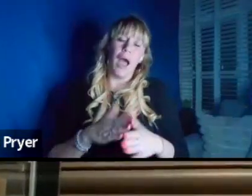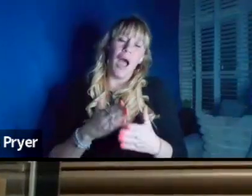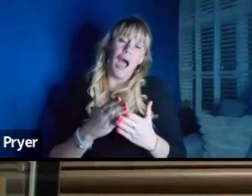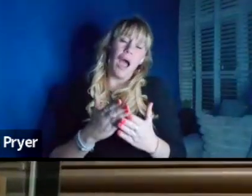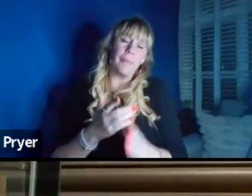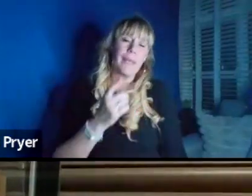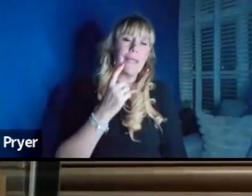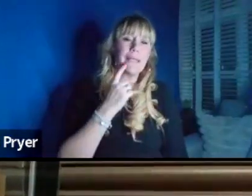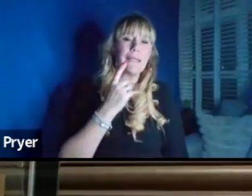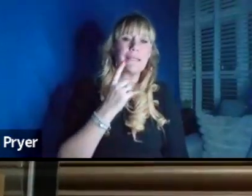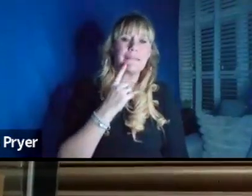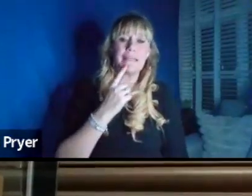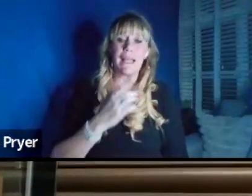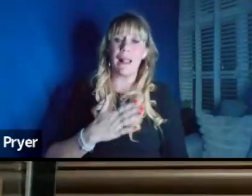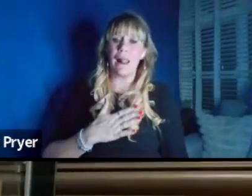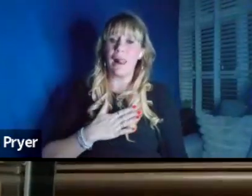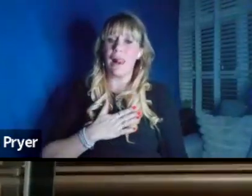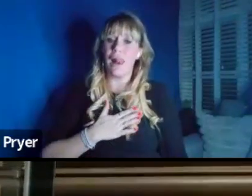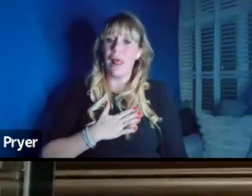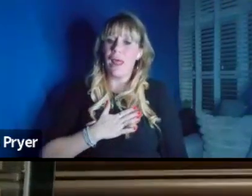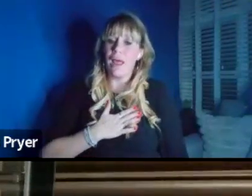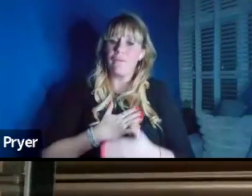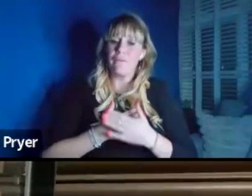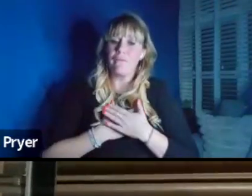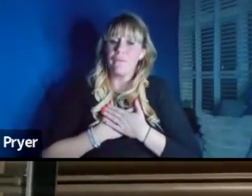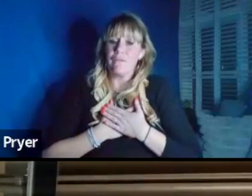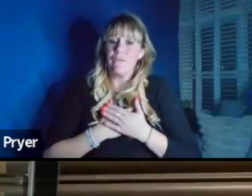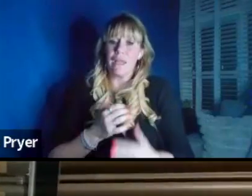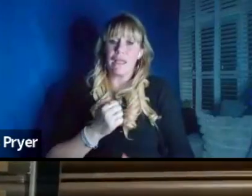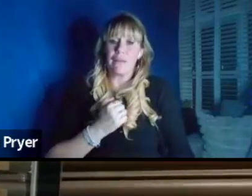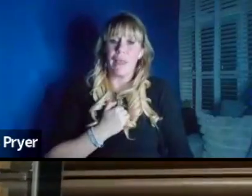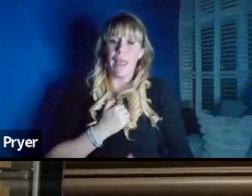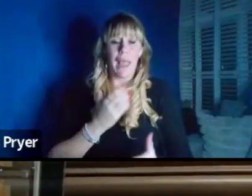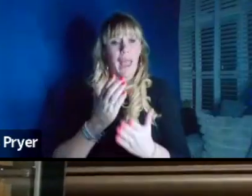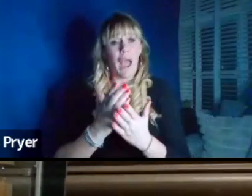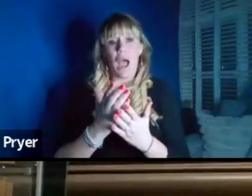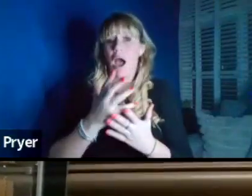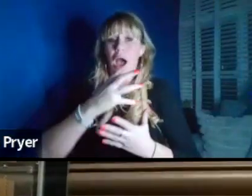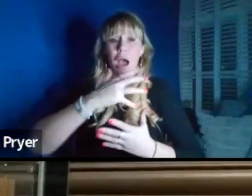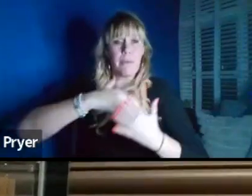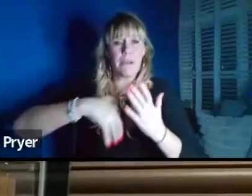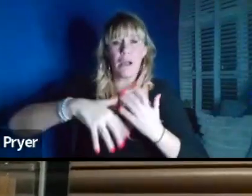Baby, can I hold you tonight?